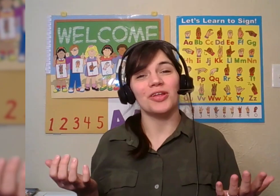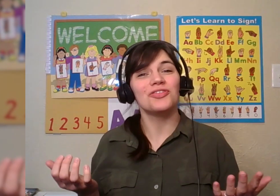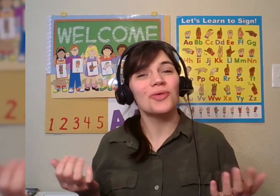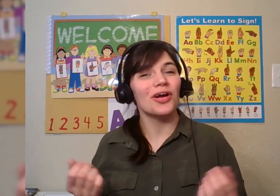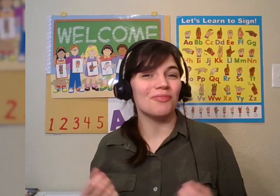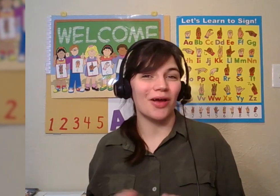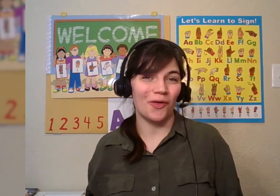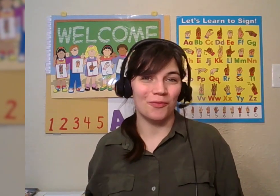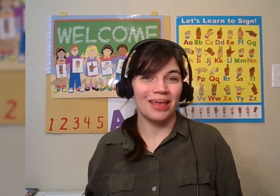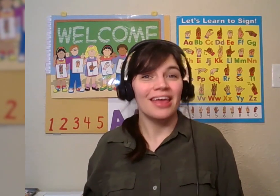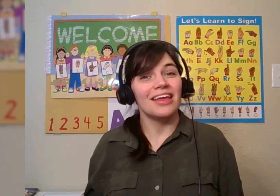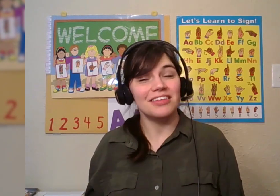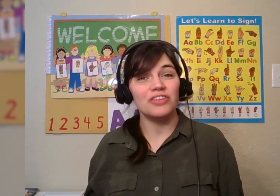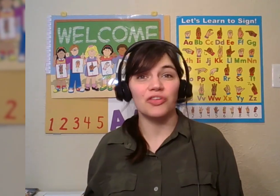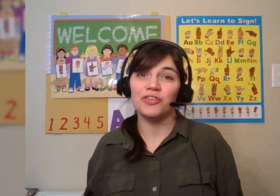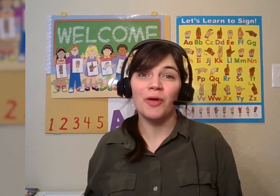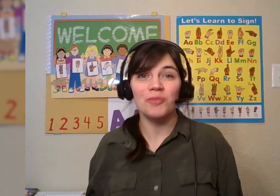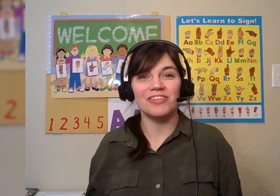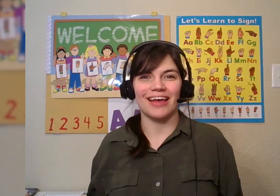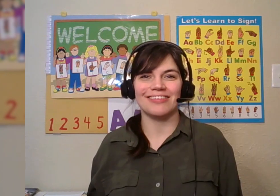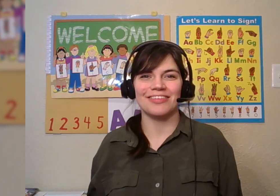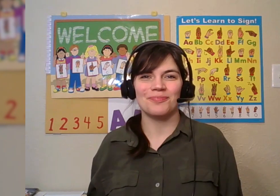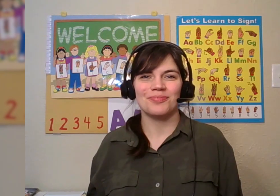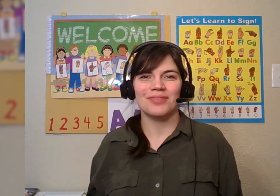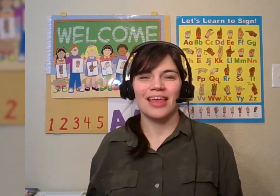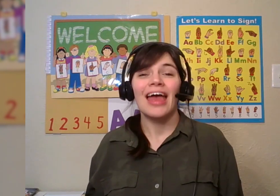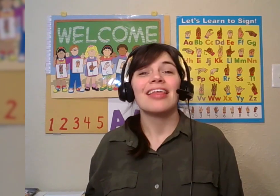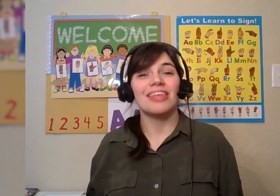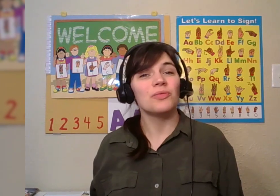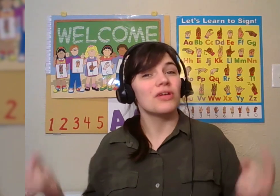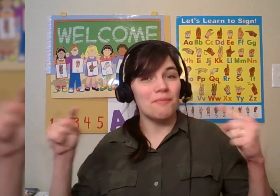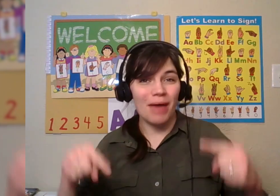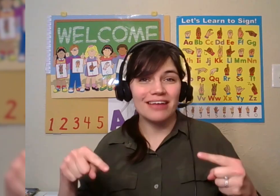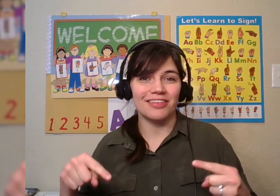tour of my home and teach you some home signs. Then we'll come back to the